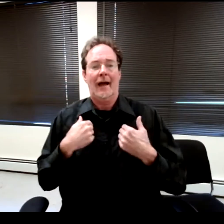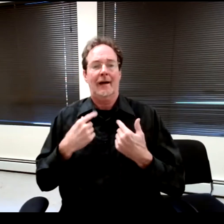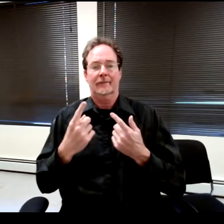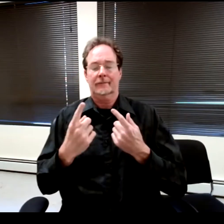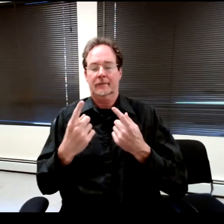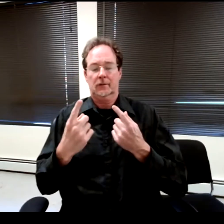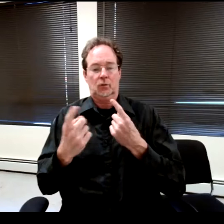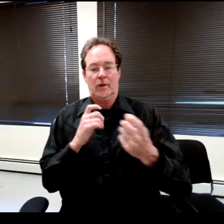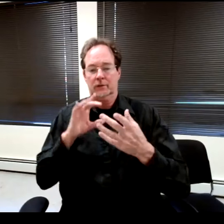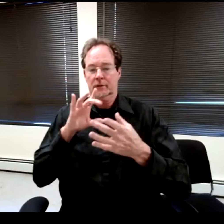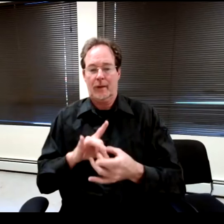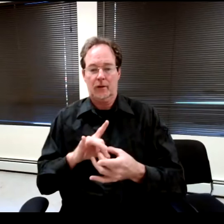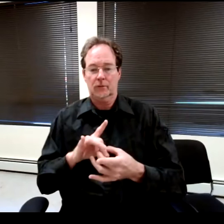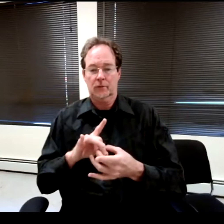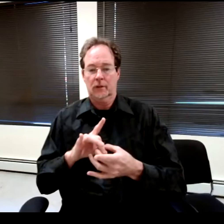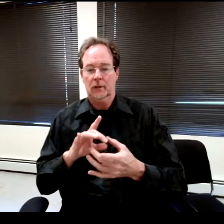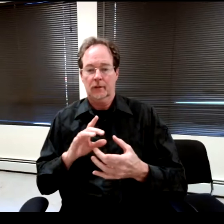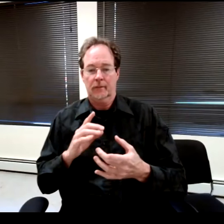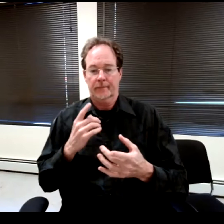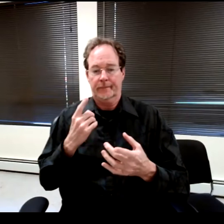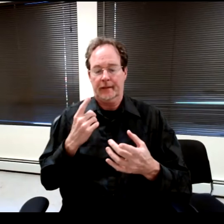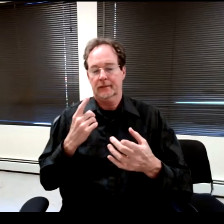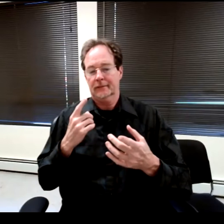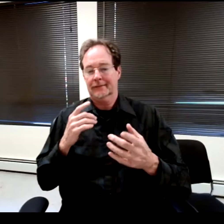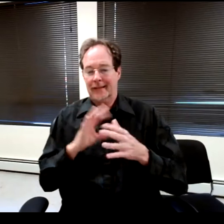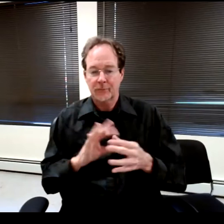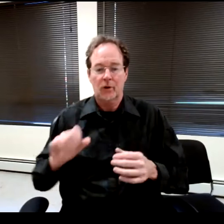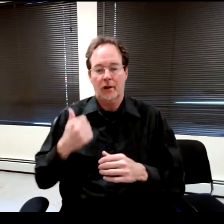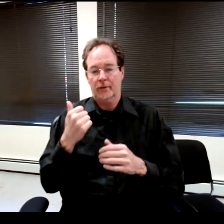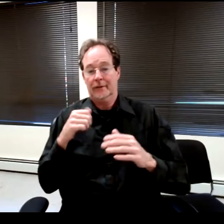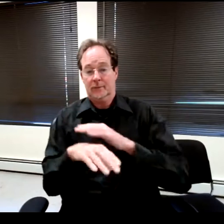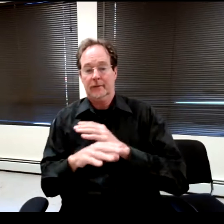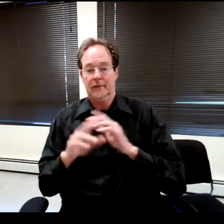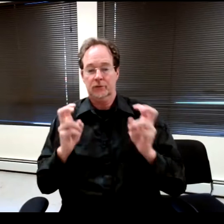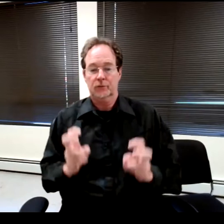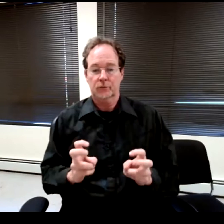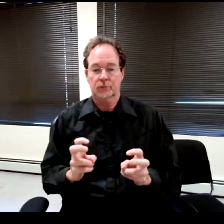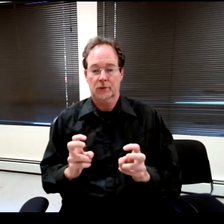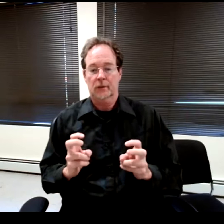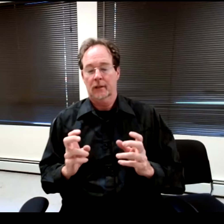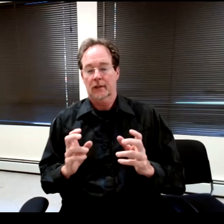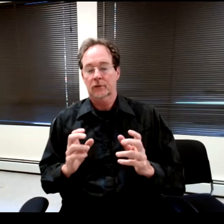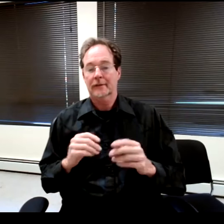And in the meantime, if you do have questions about captioning or other accessibility issues, you